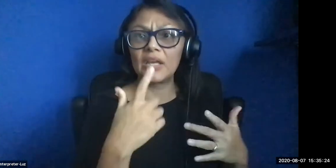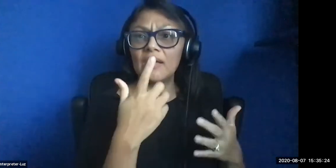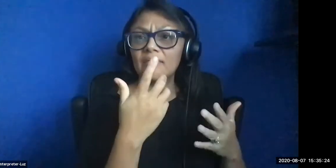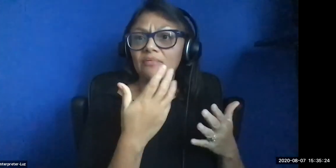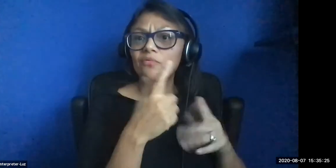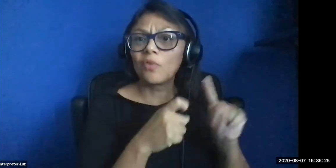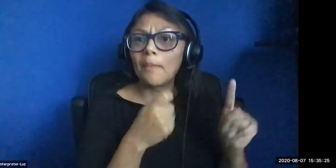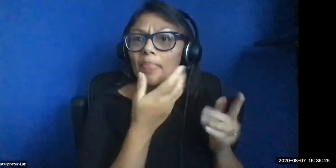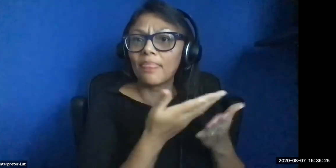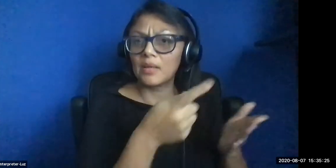Karen Crocket: And hook them up.